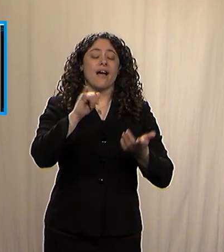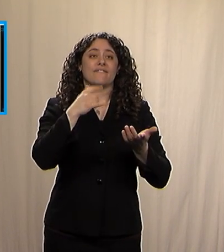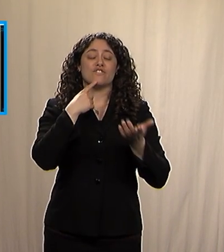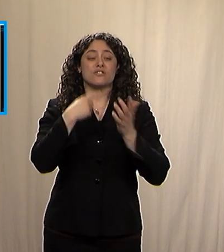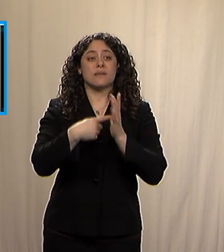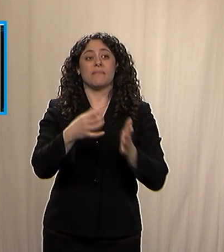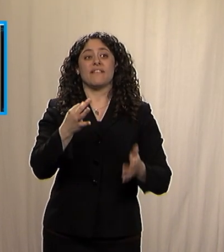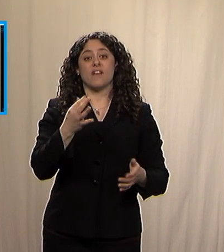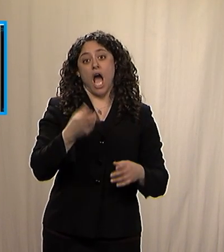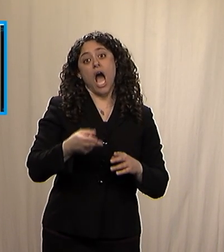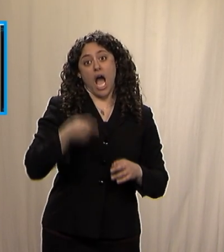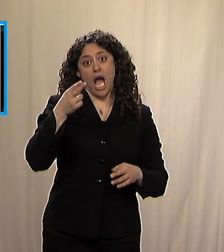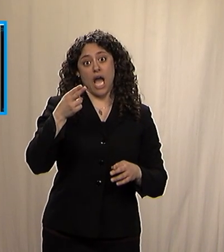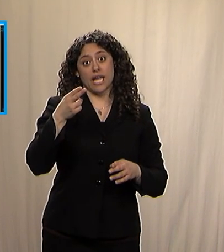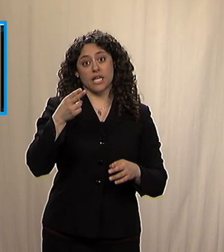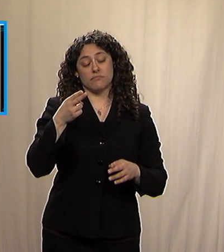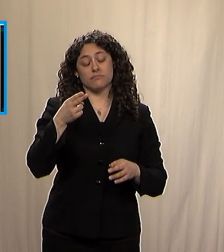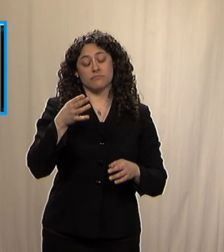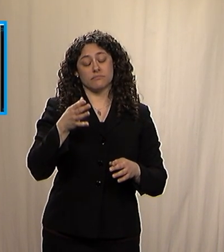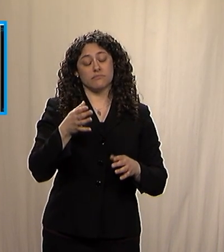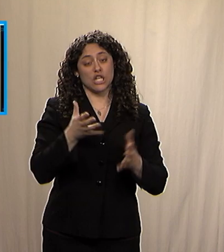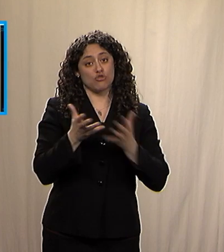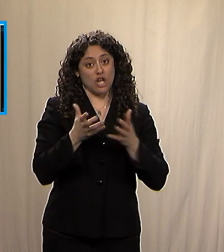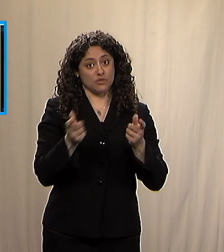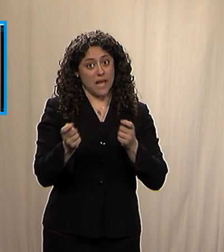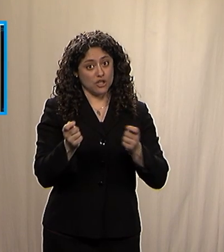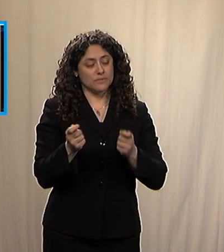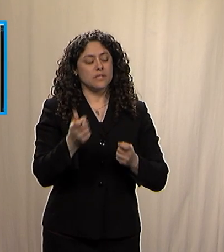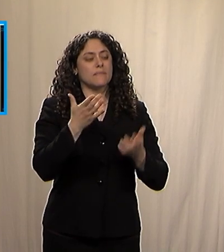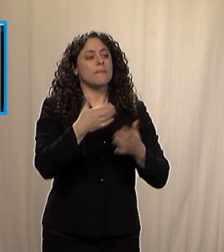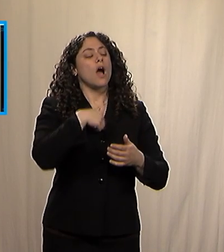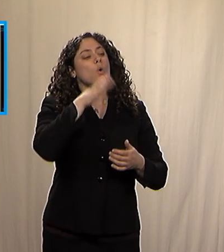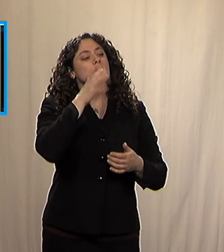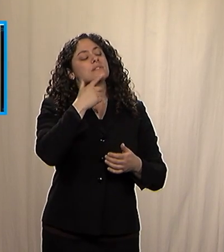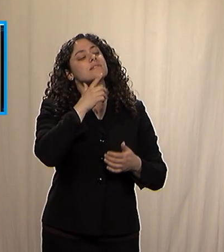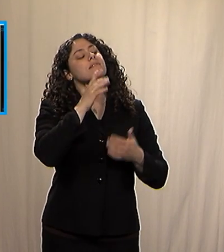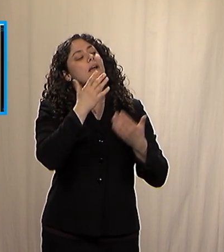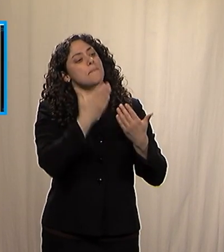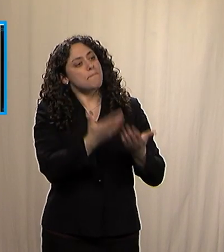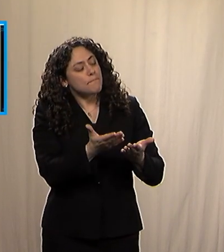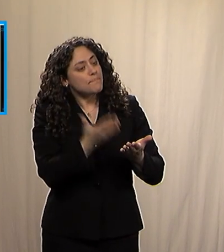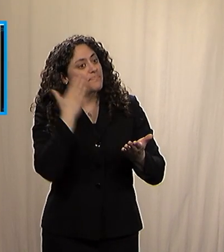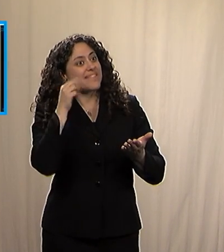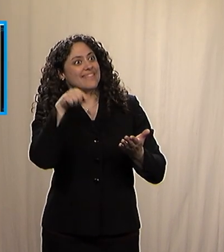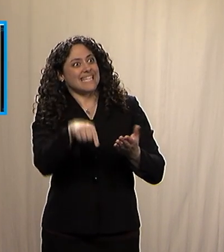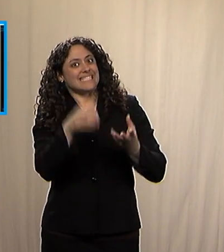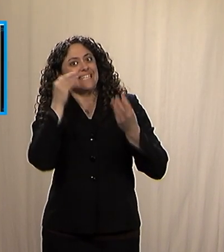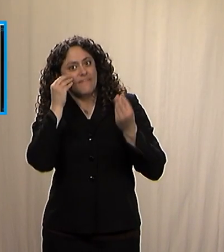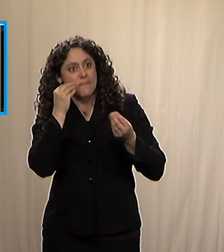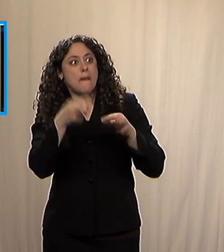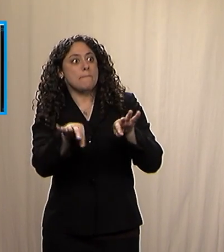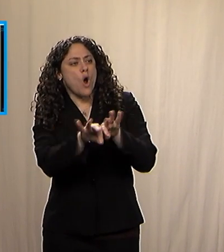high interaction management, I might say something like, because this information is important, I might need to interrupt you a few times,